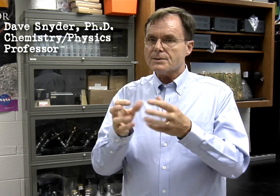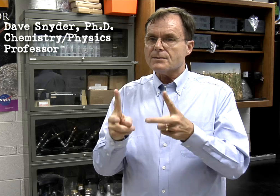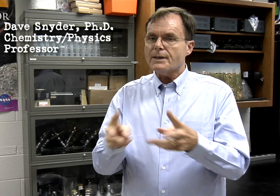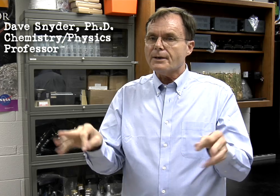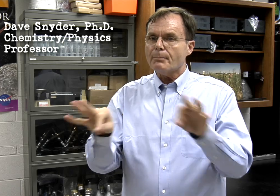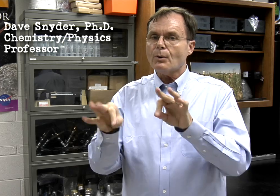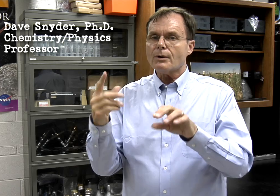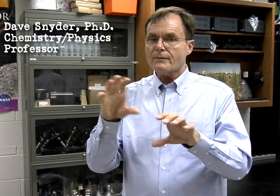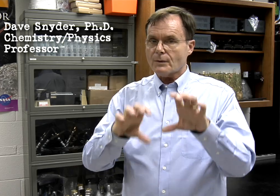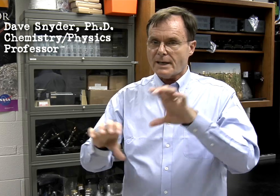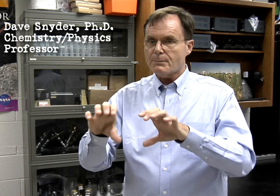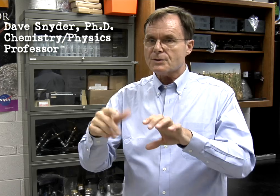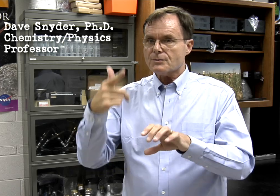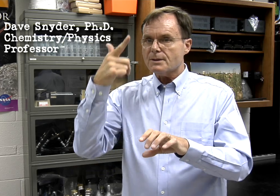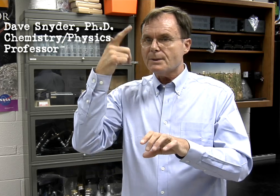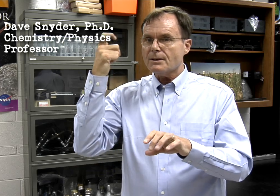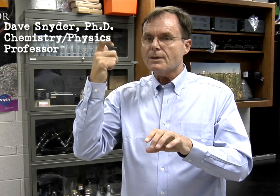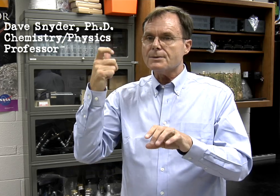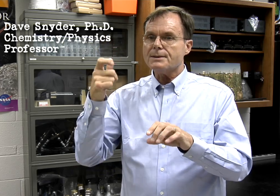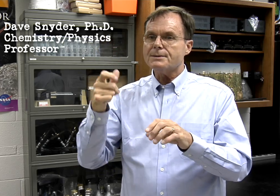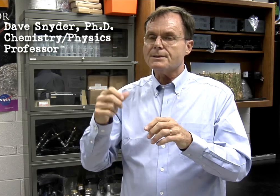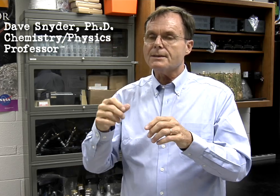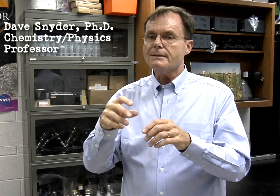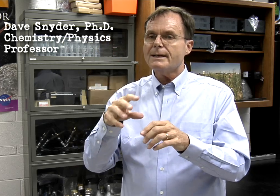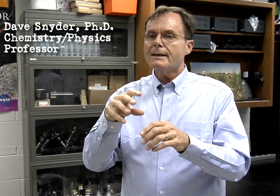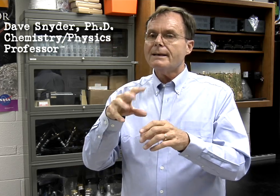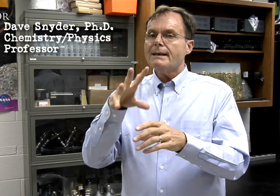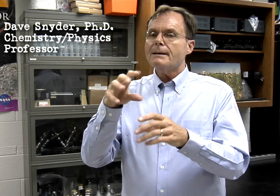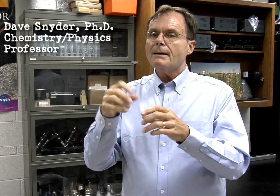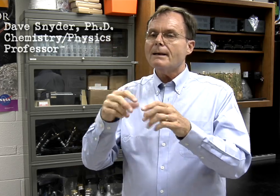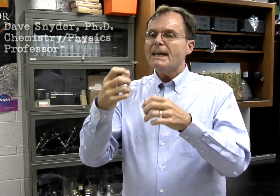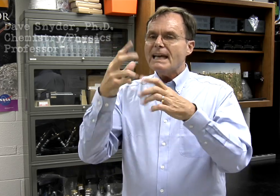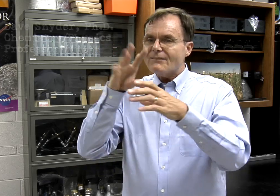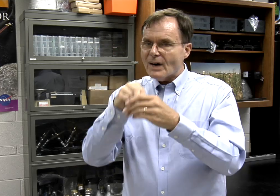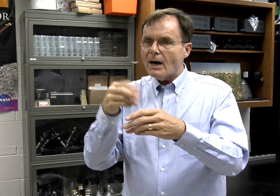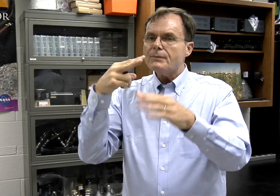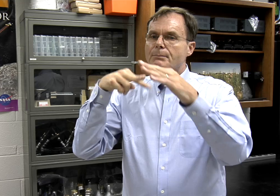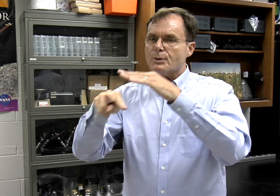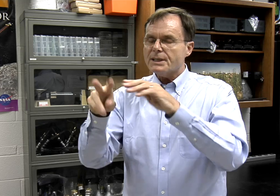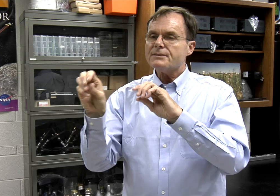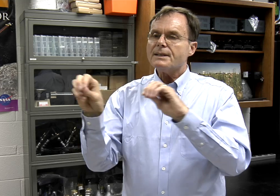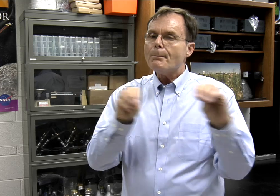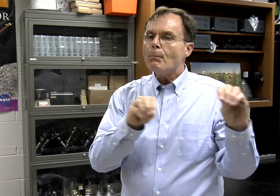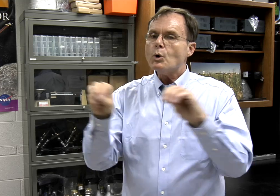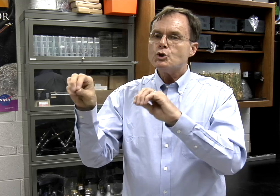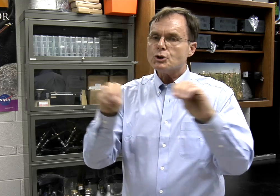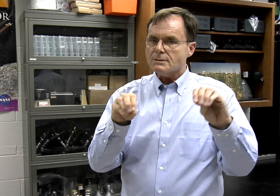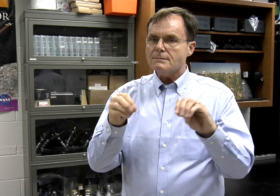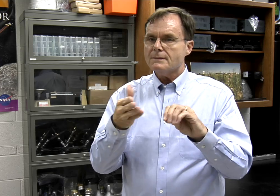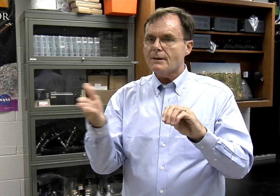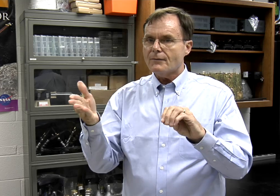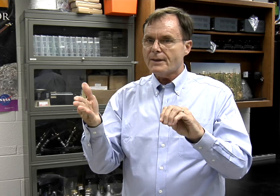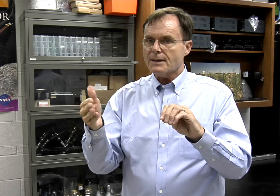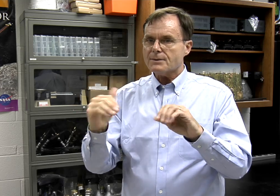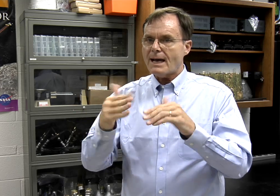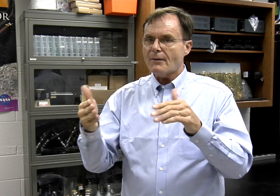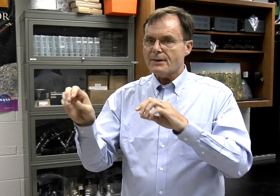Physics is very important for chemistry, because it involves predicting the motion of things,